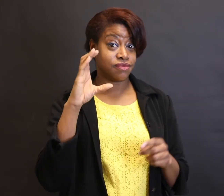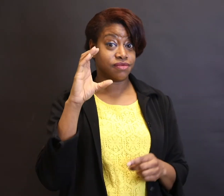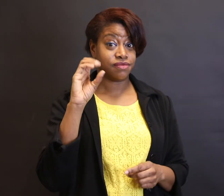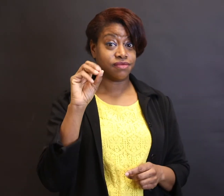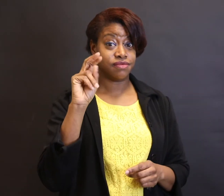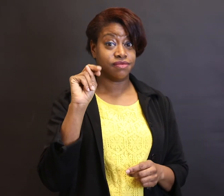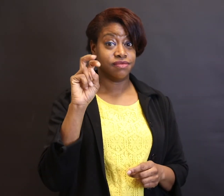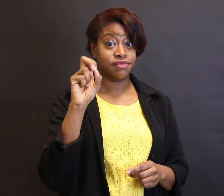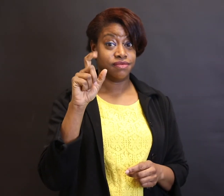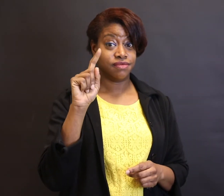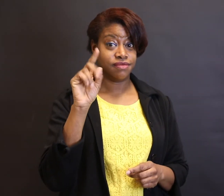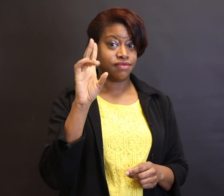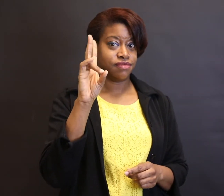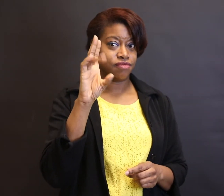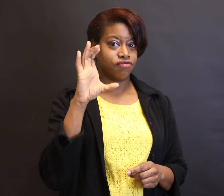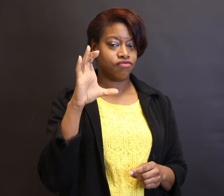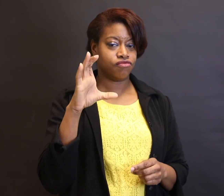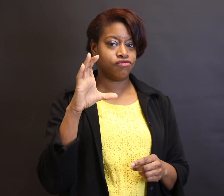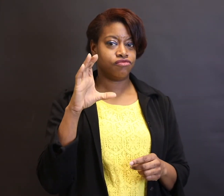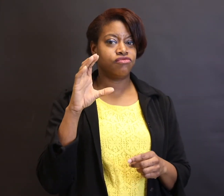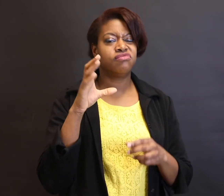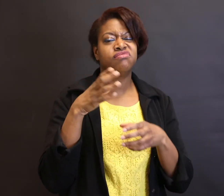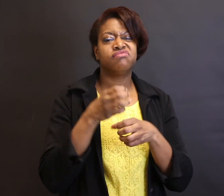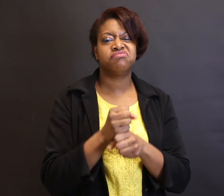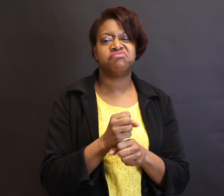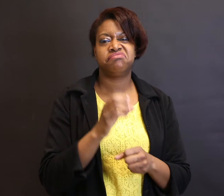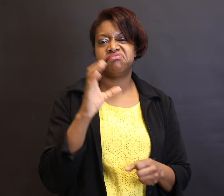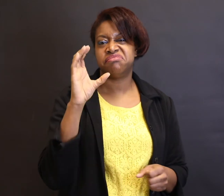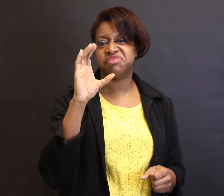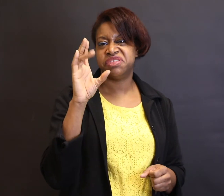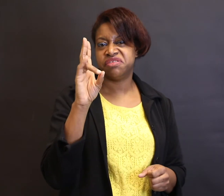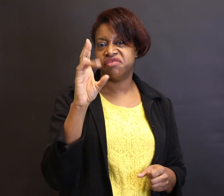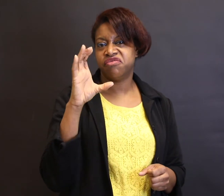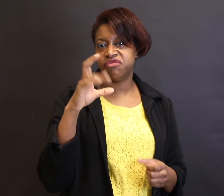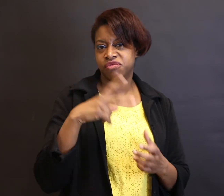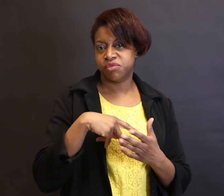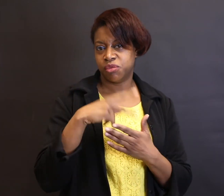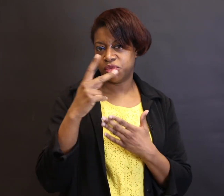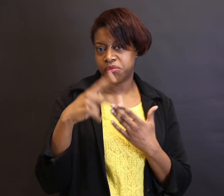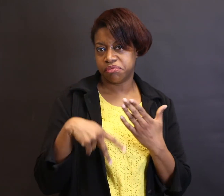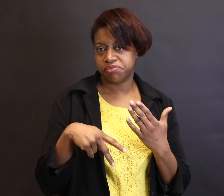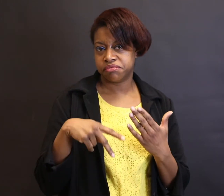the Connect 700 Program.